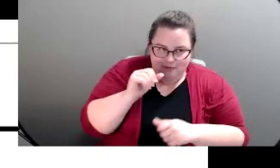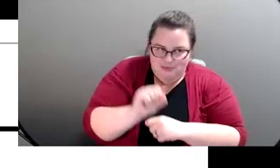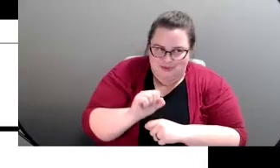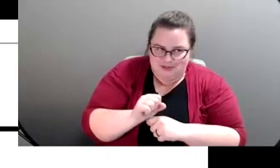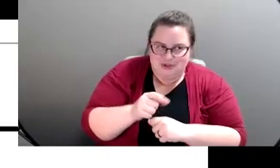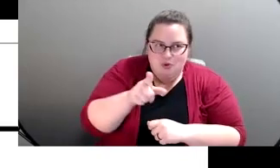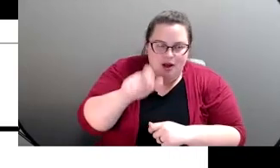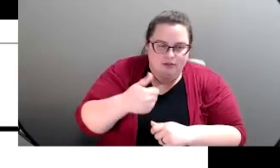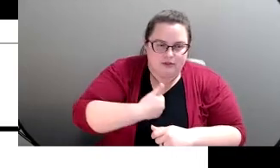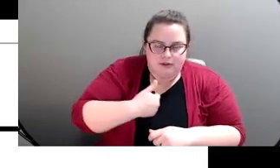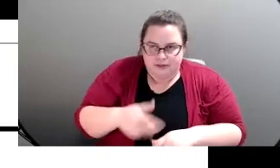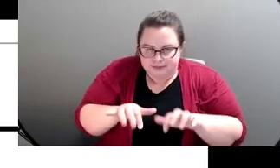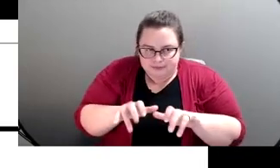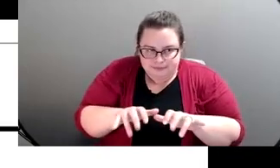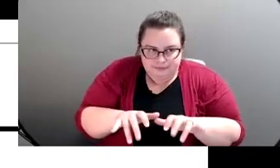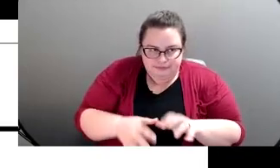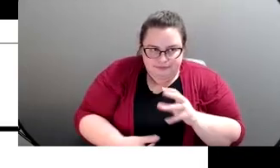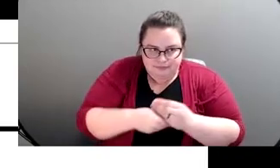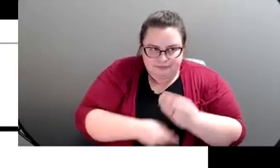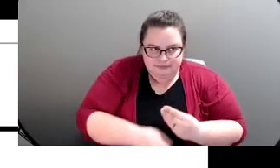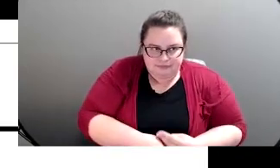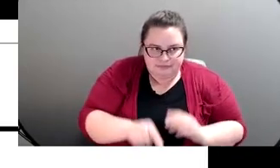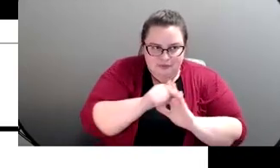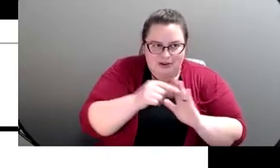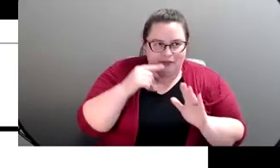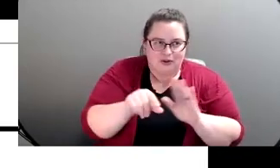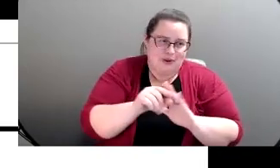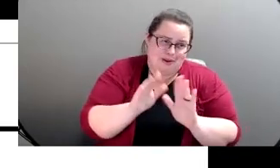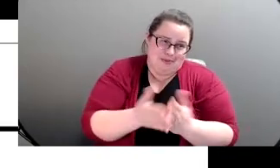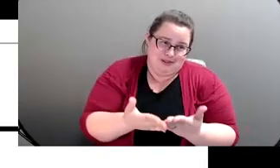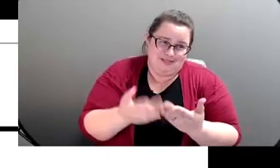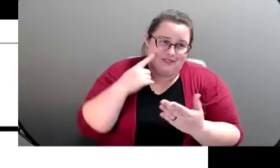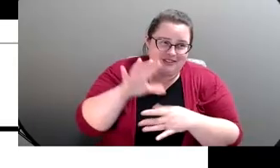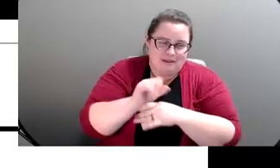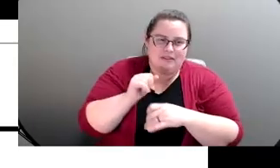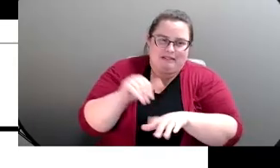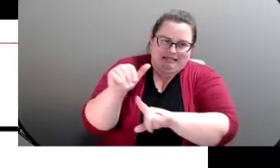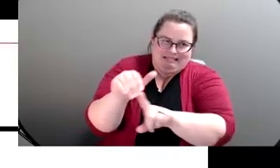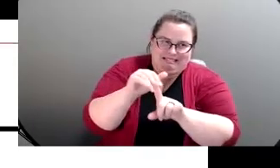book, for at least for that assignment. So just keep that as a reminder.